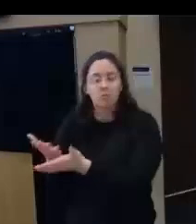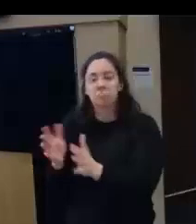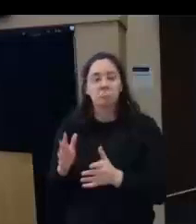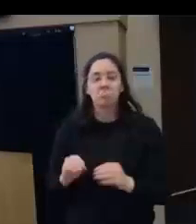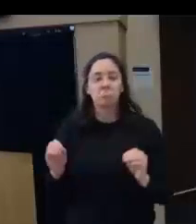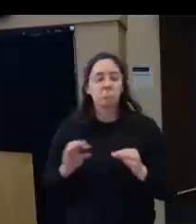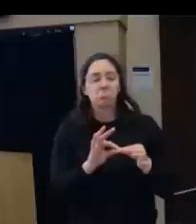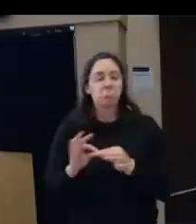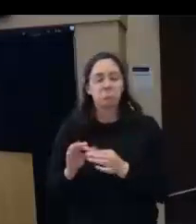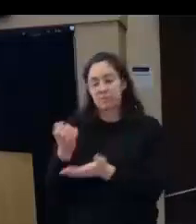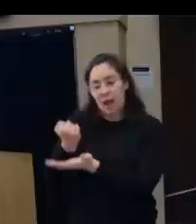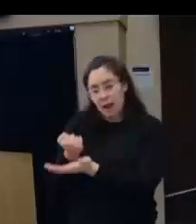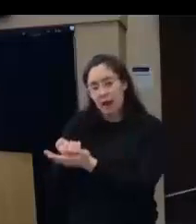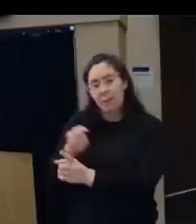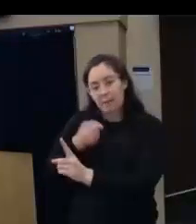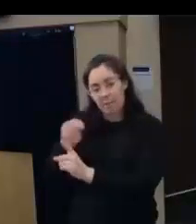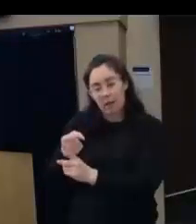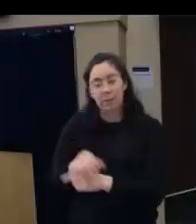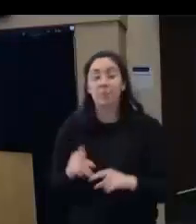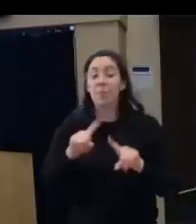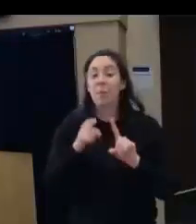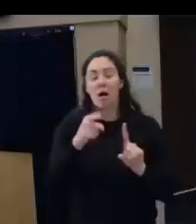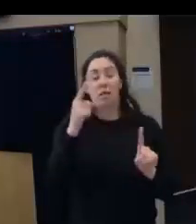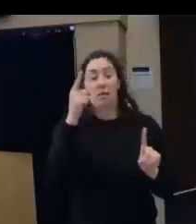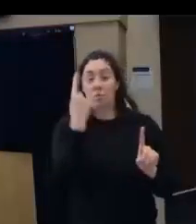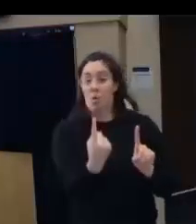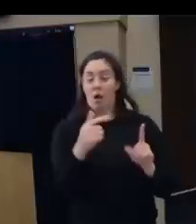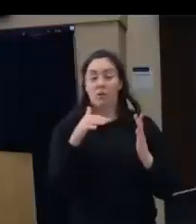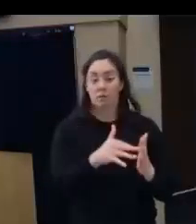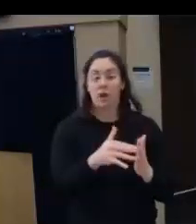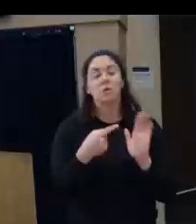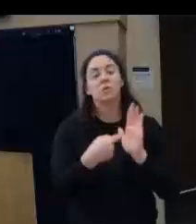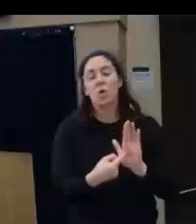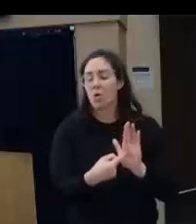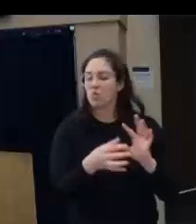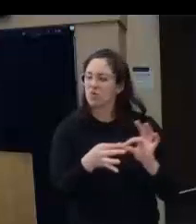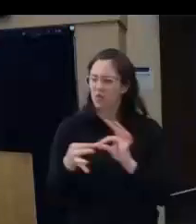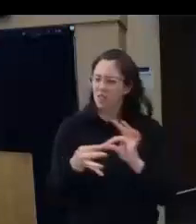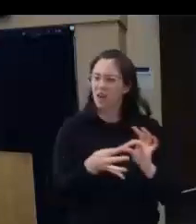economic uh impact but I think this is one study that shows that it is somehow relevant um and we